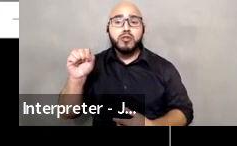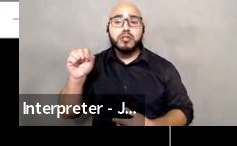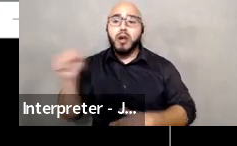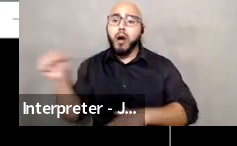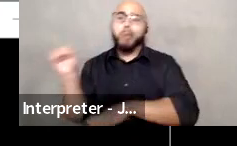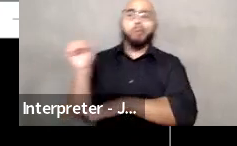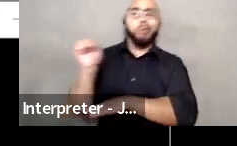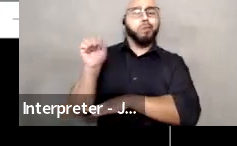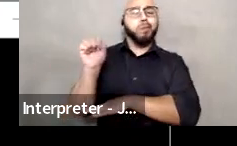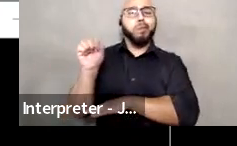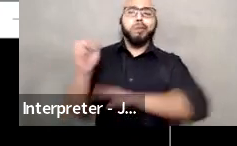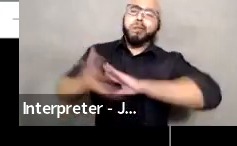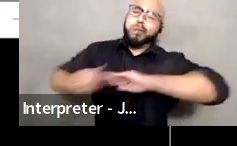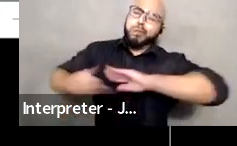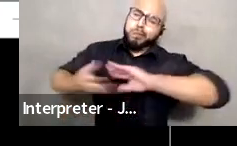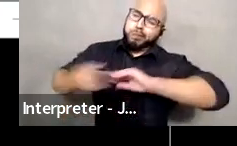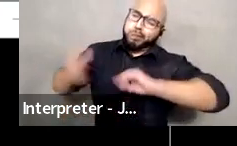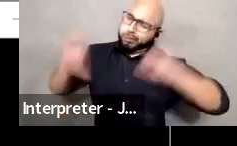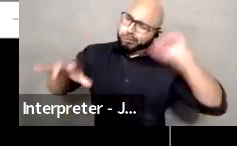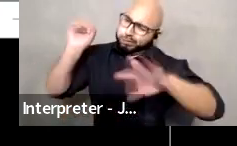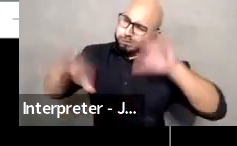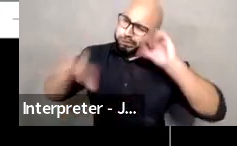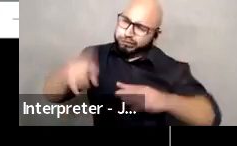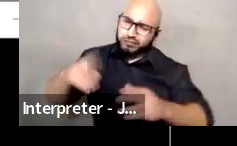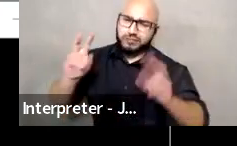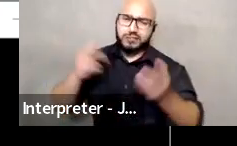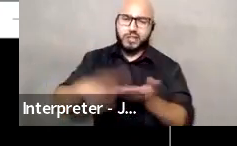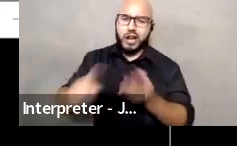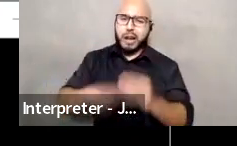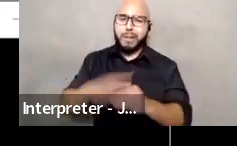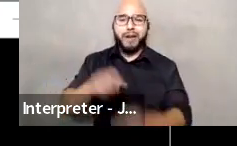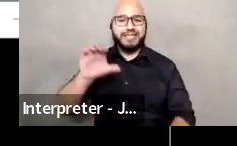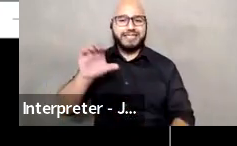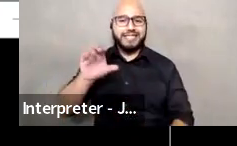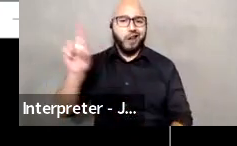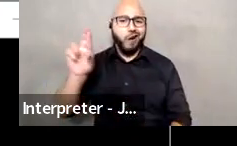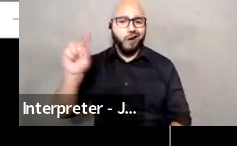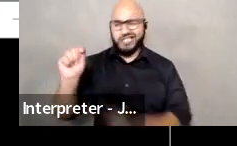talking about. CRT. Talking about critical race theory.